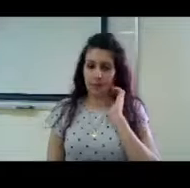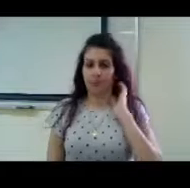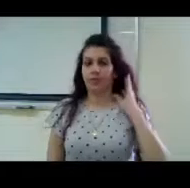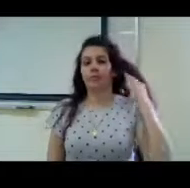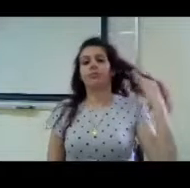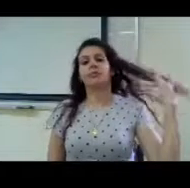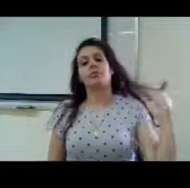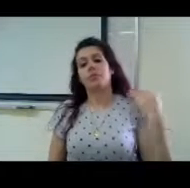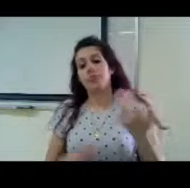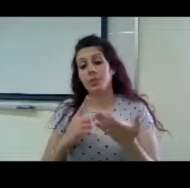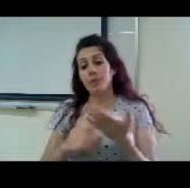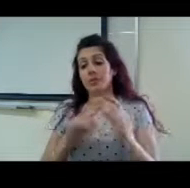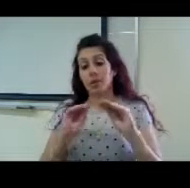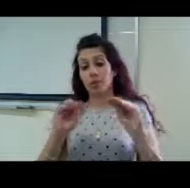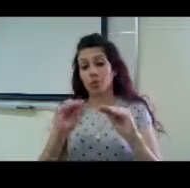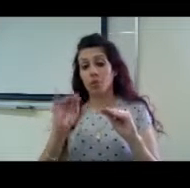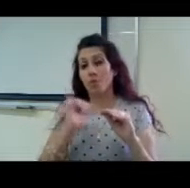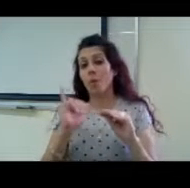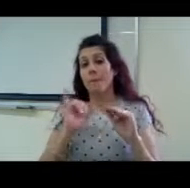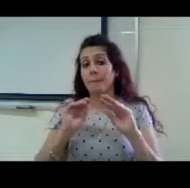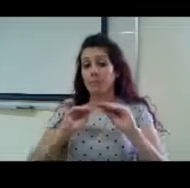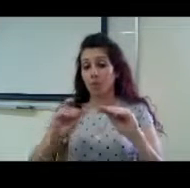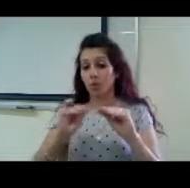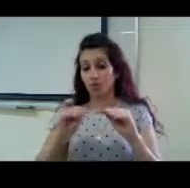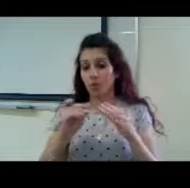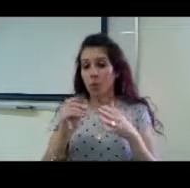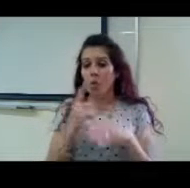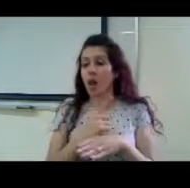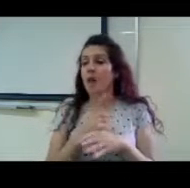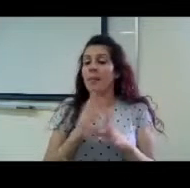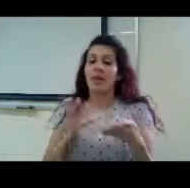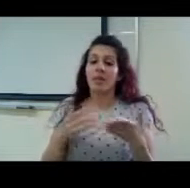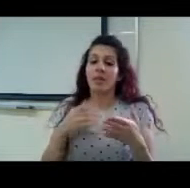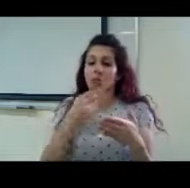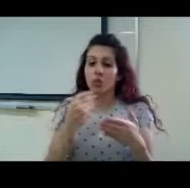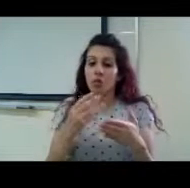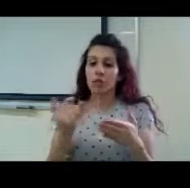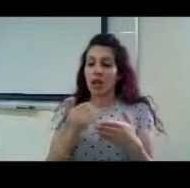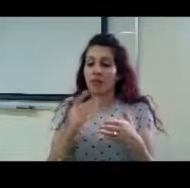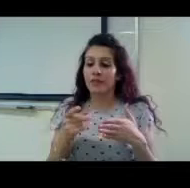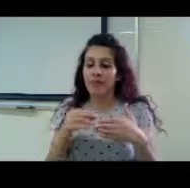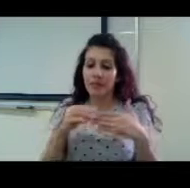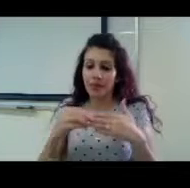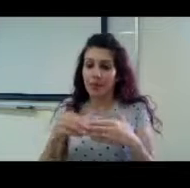facilitating with distance learning as we all know that excuse me um educators